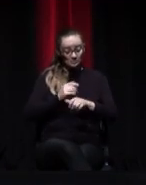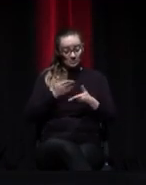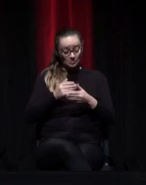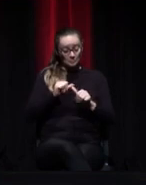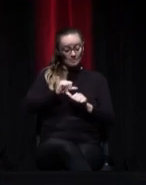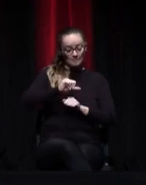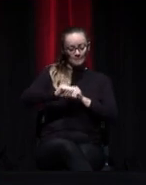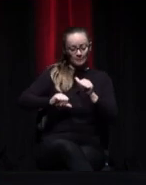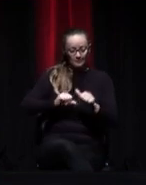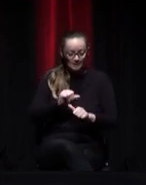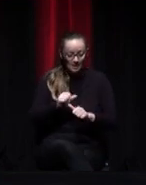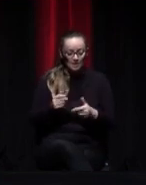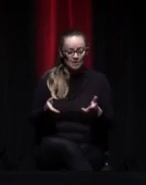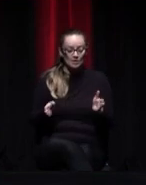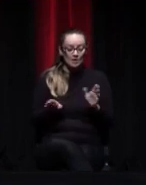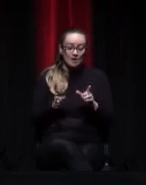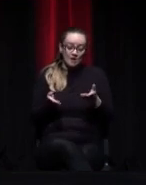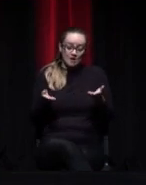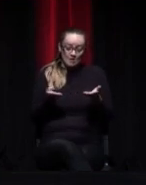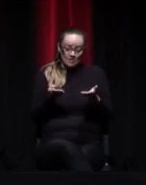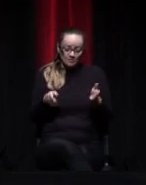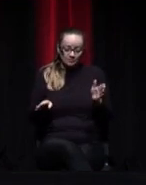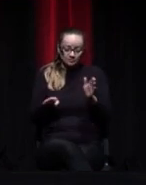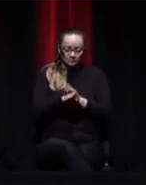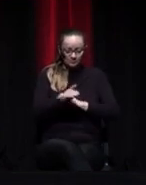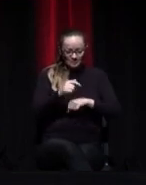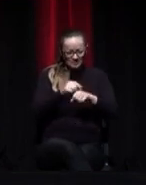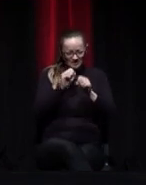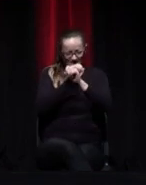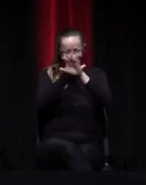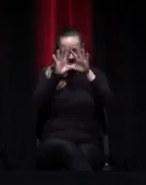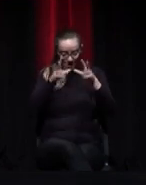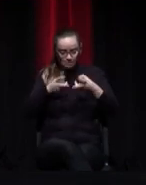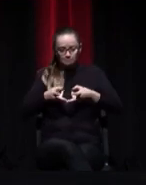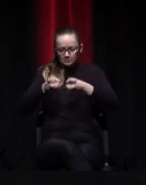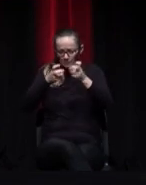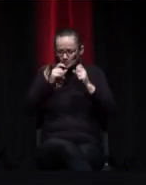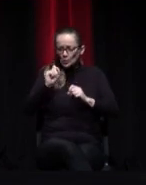We've come to a clearer and clearer perception of what fake news are, of what post-truth is,